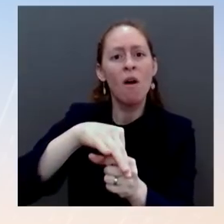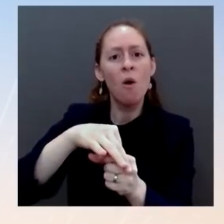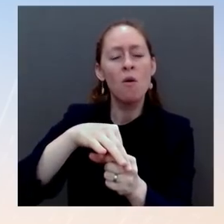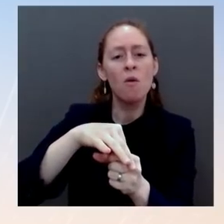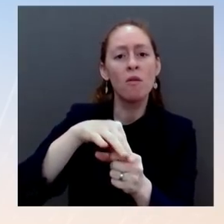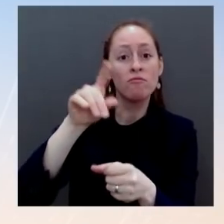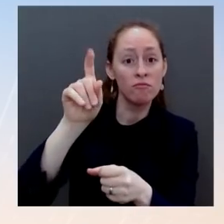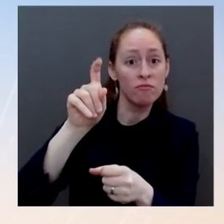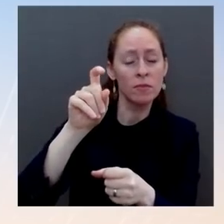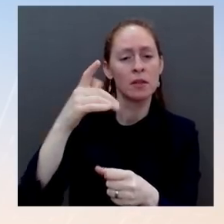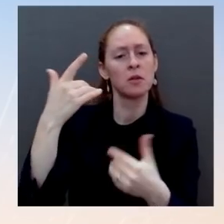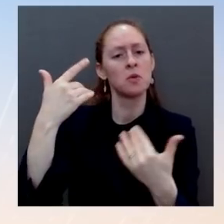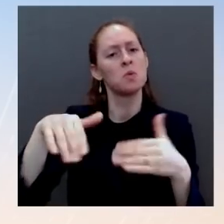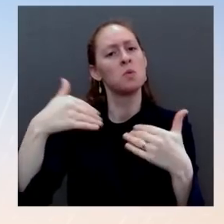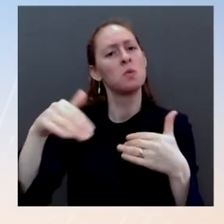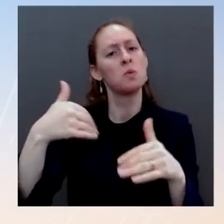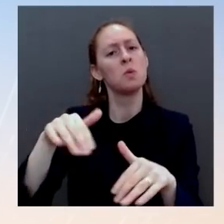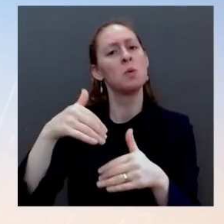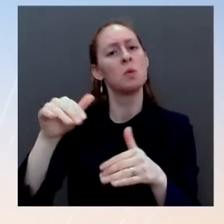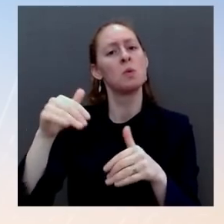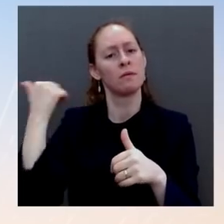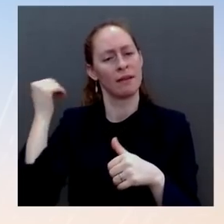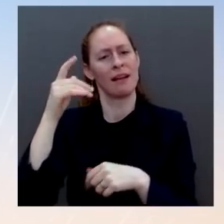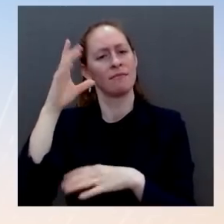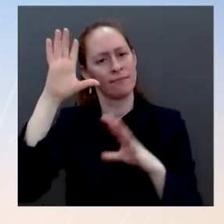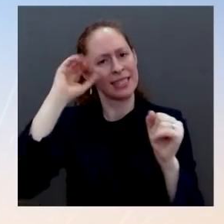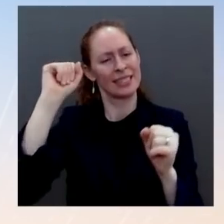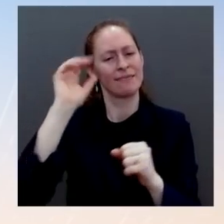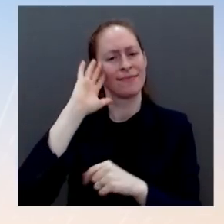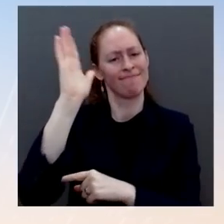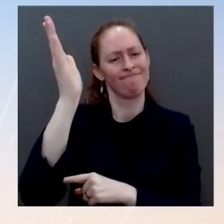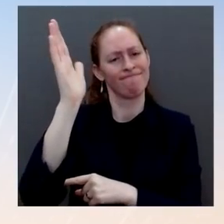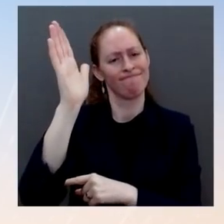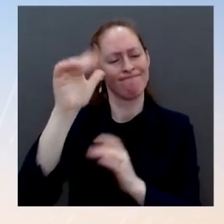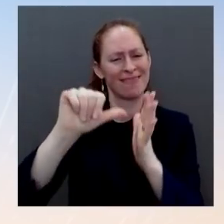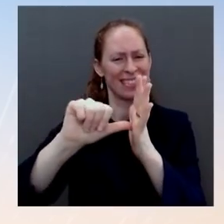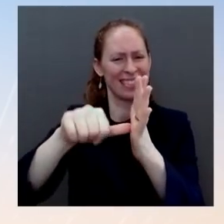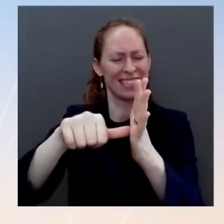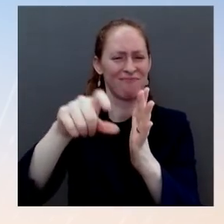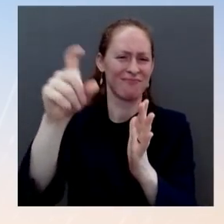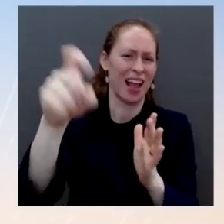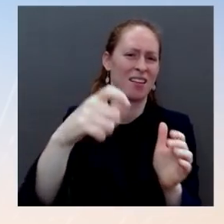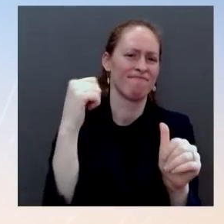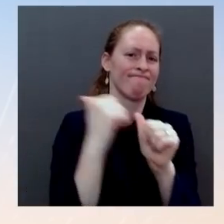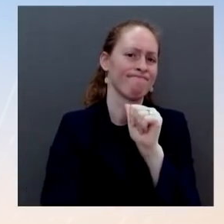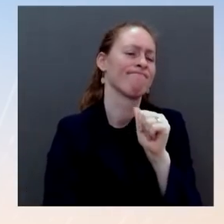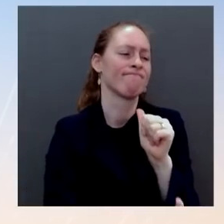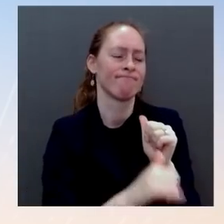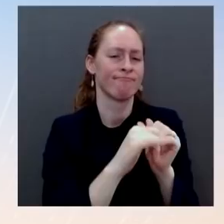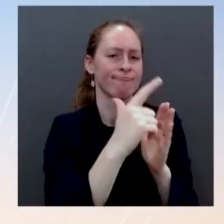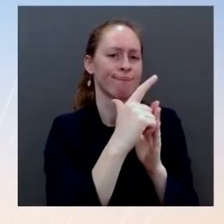you referenced -- I think it was on ABC -- an interview that Biden -- Ms. Psaki: Yeah. The Press: -- President Biden had before New Year's,